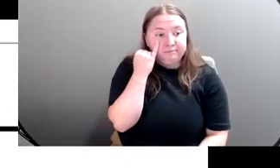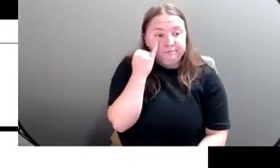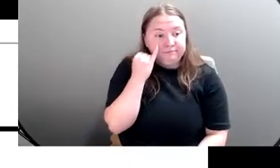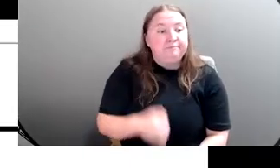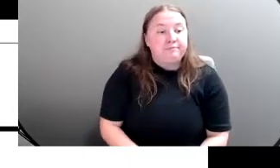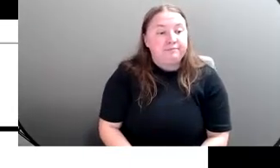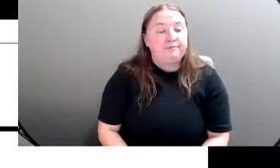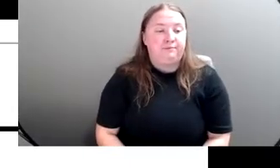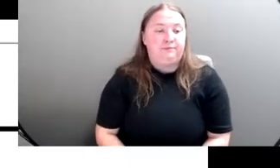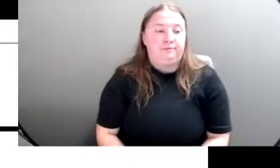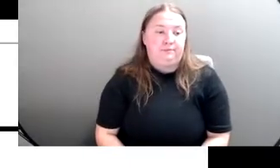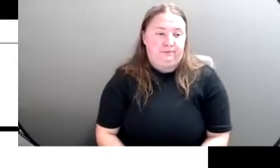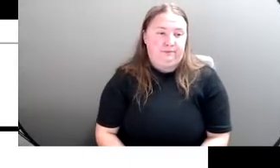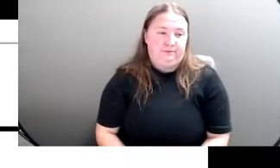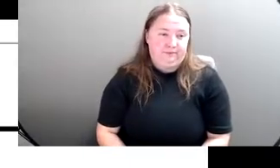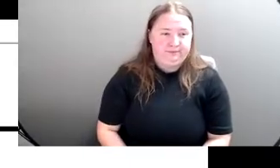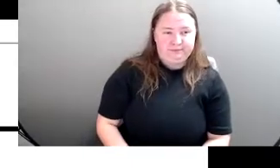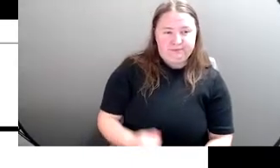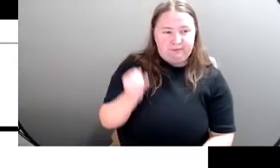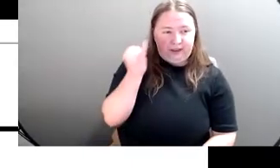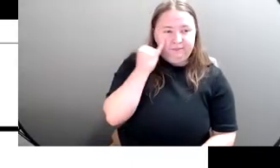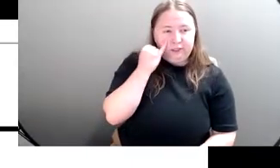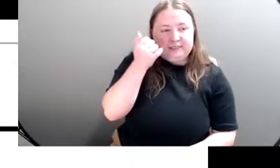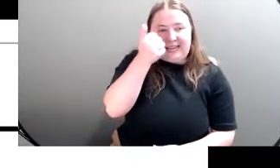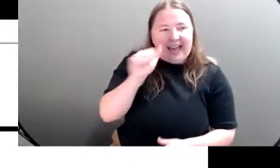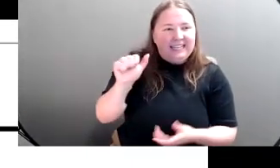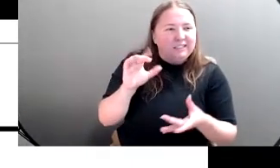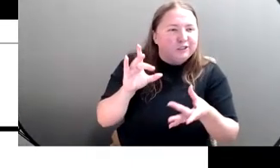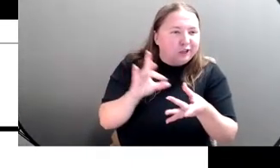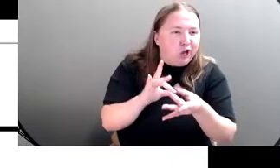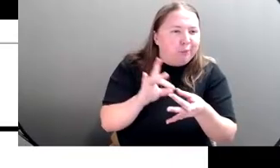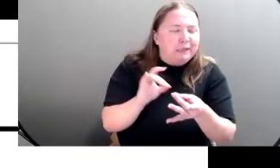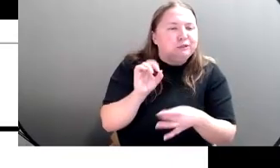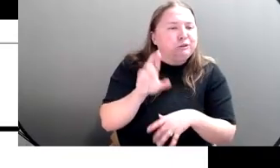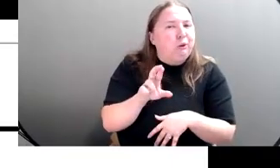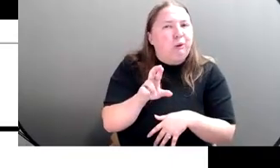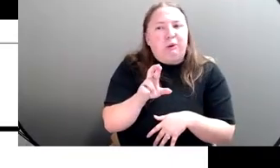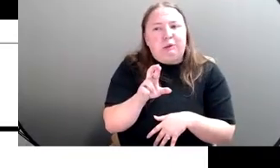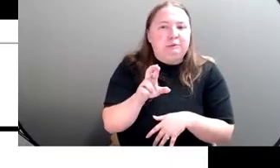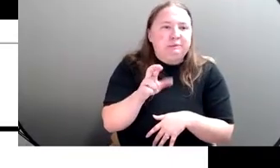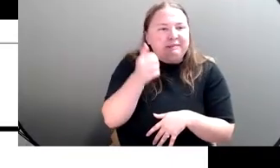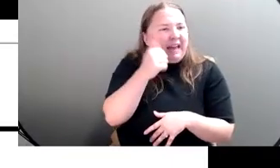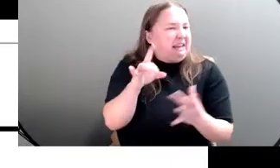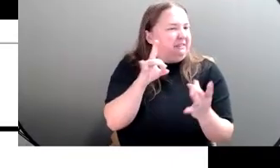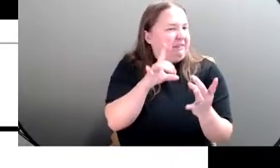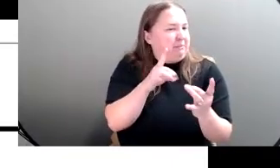comments or anything that you have, any feedback you have given to them